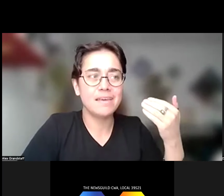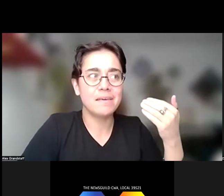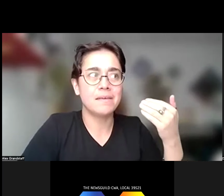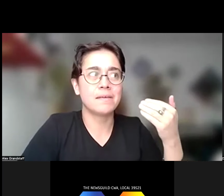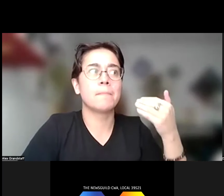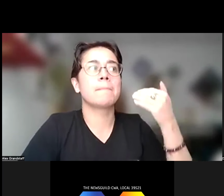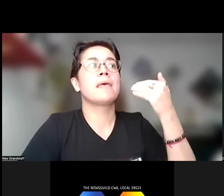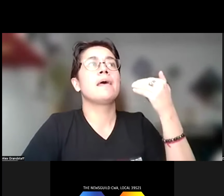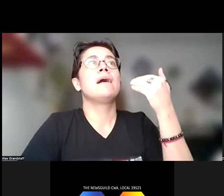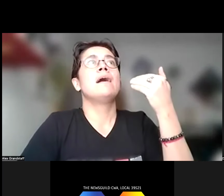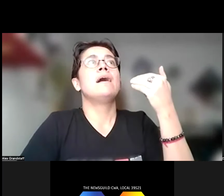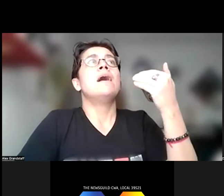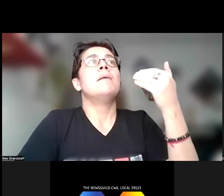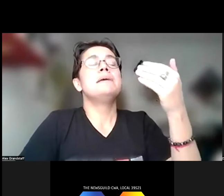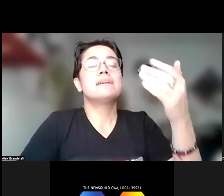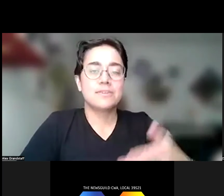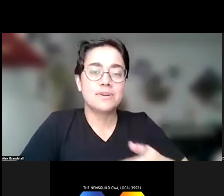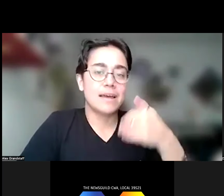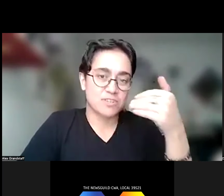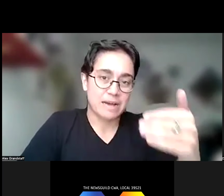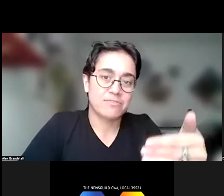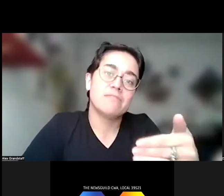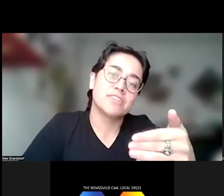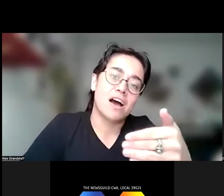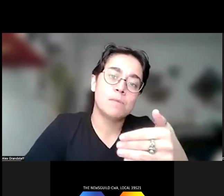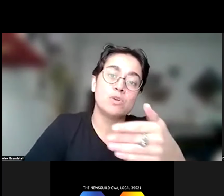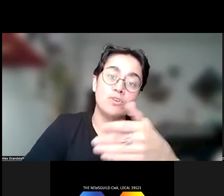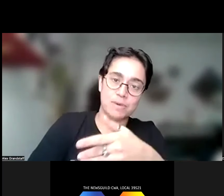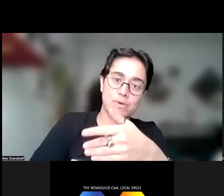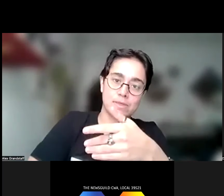They are actually important folks - they will be your allies on this work.